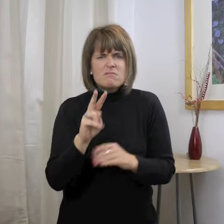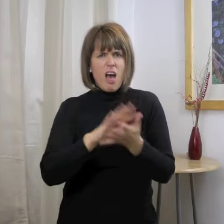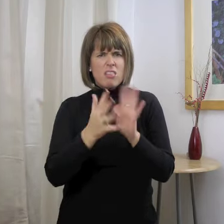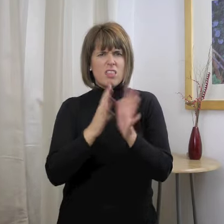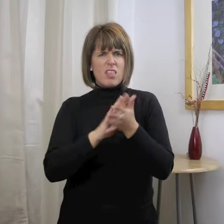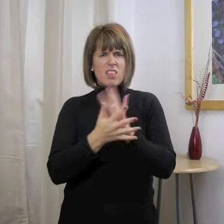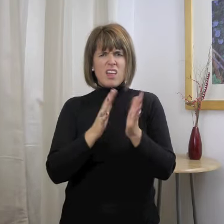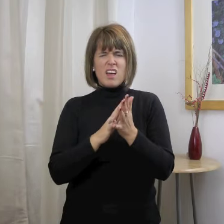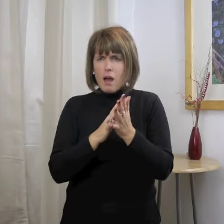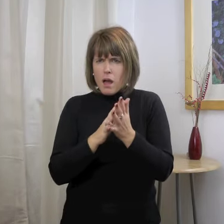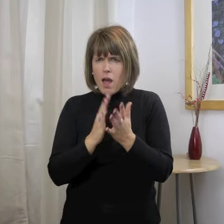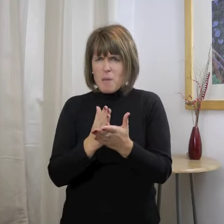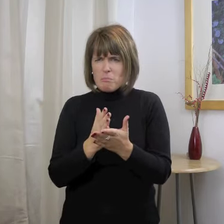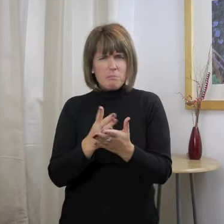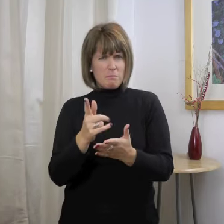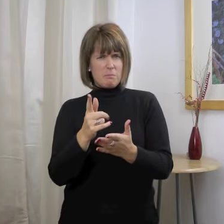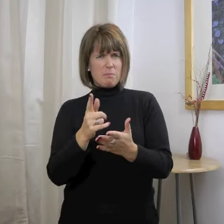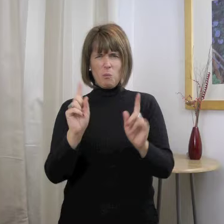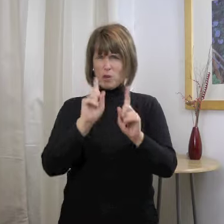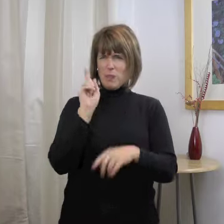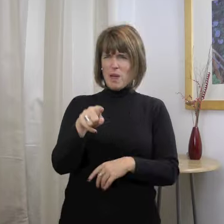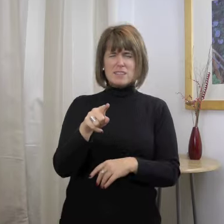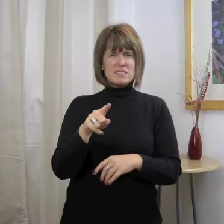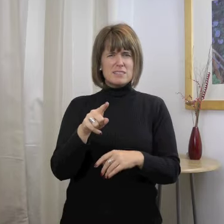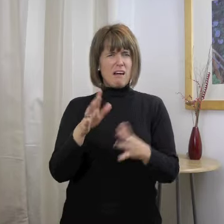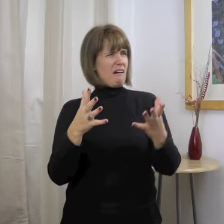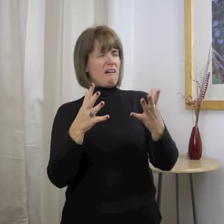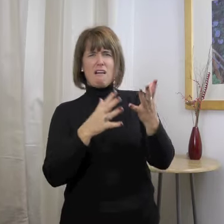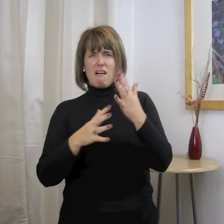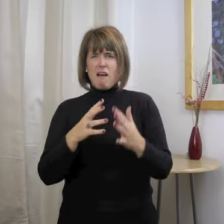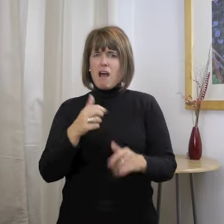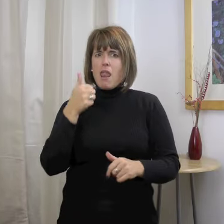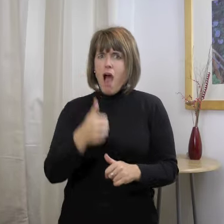It looked like utter nonsense to me and I was thinking, 'Is that real? What on earth is that!?' I couldn't understand any of it.